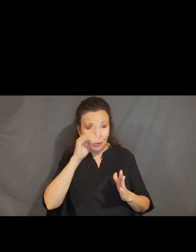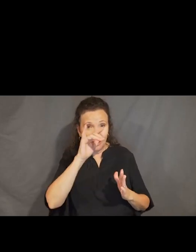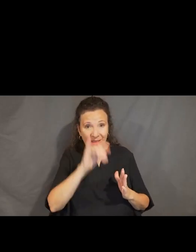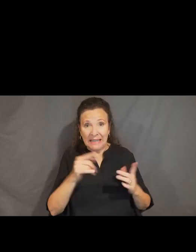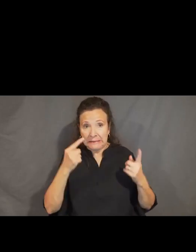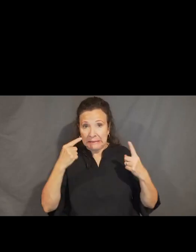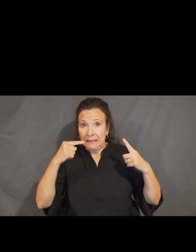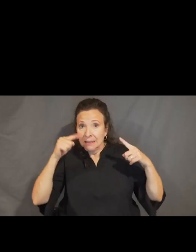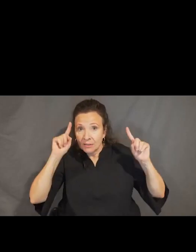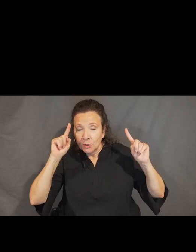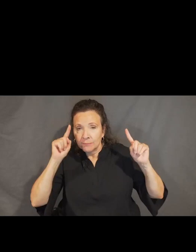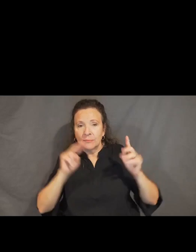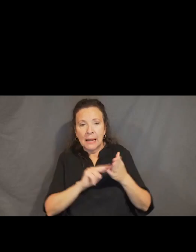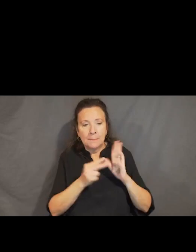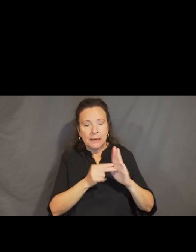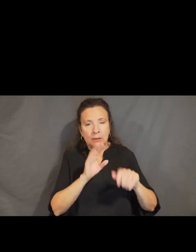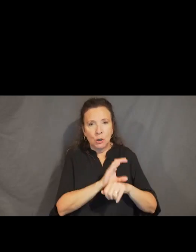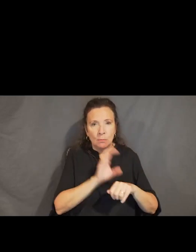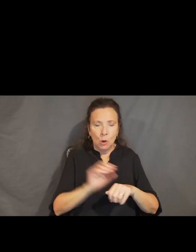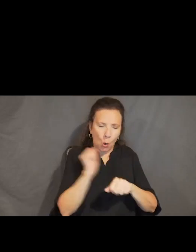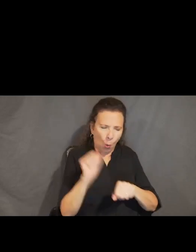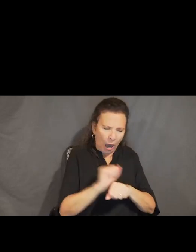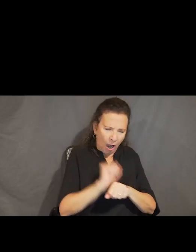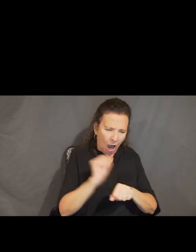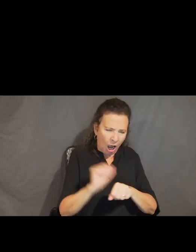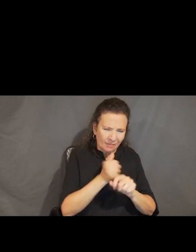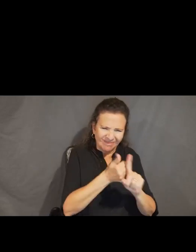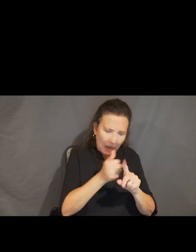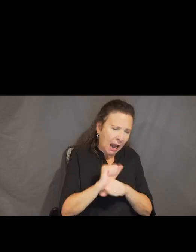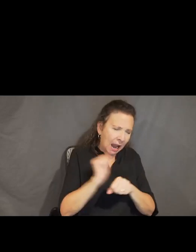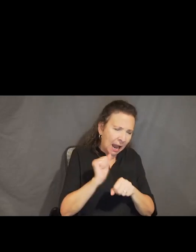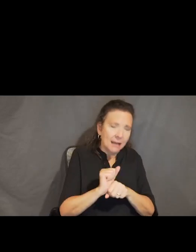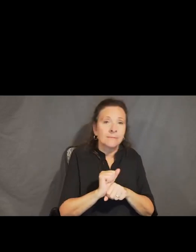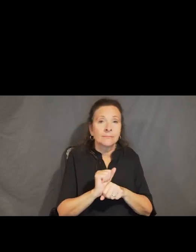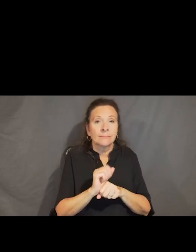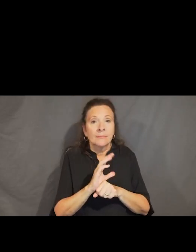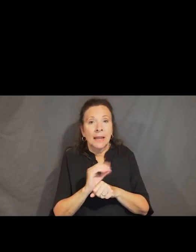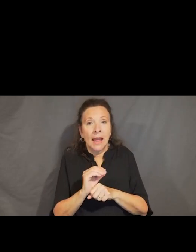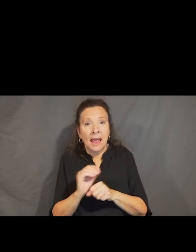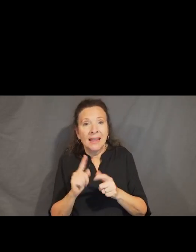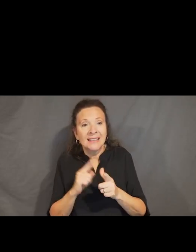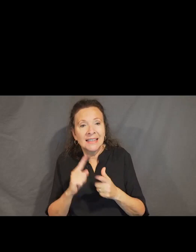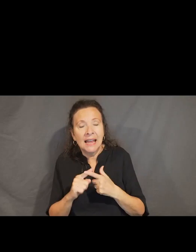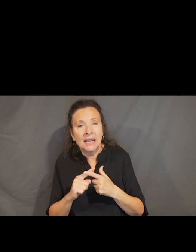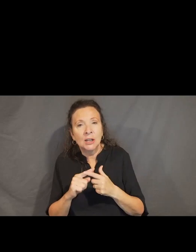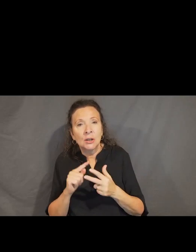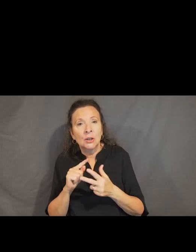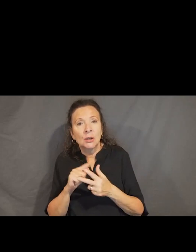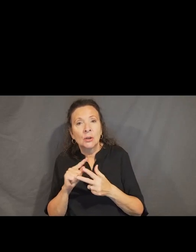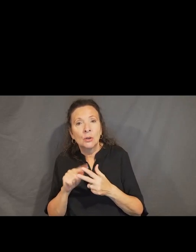the computer is working really hard, and then there are key steps where the human is involved,